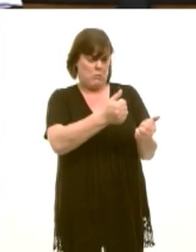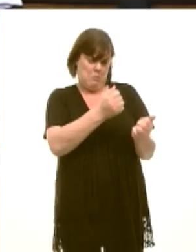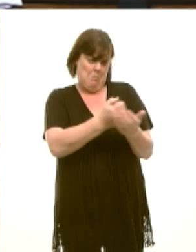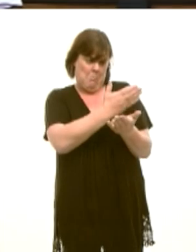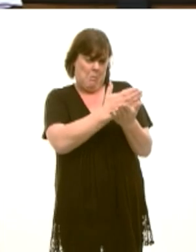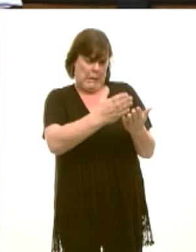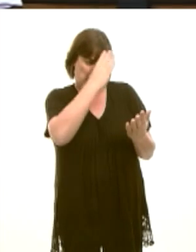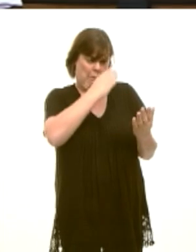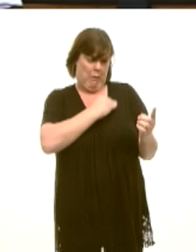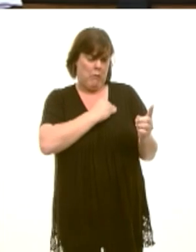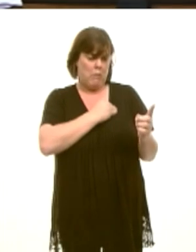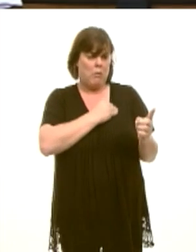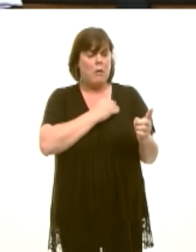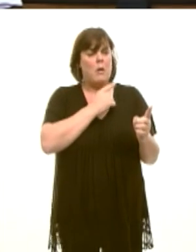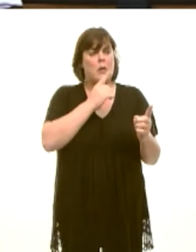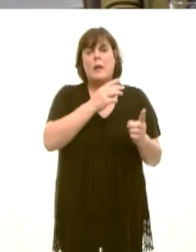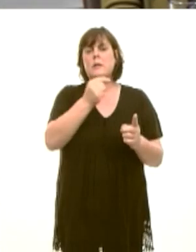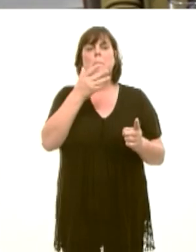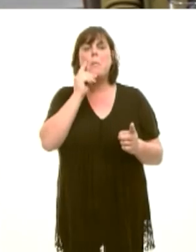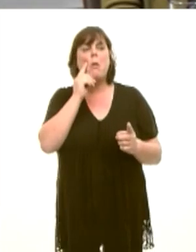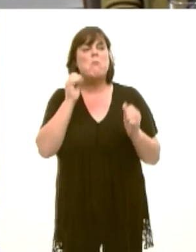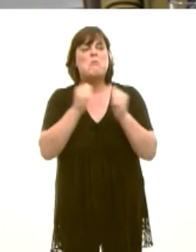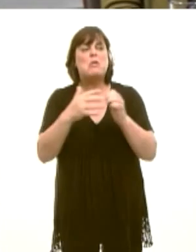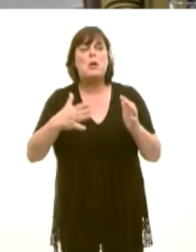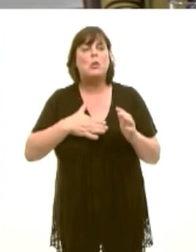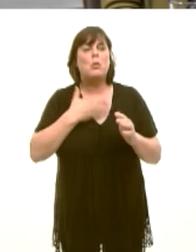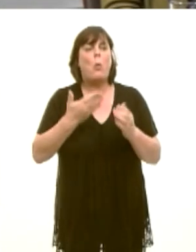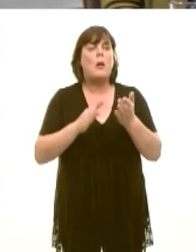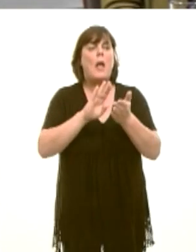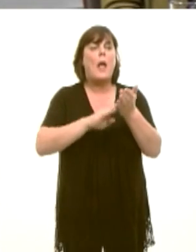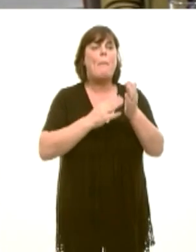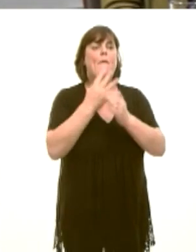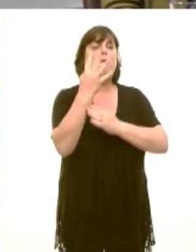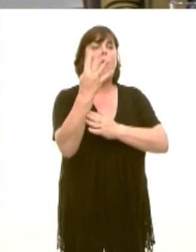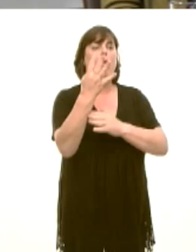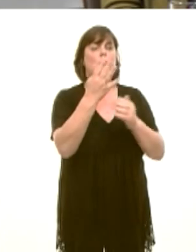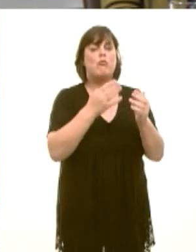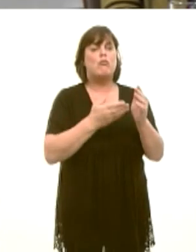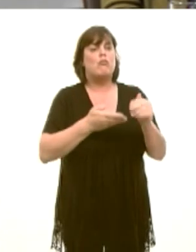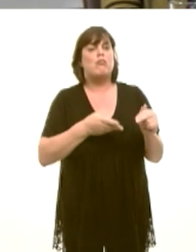some who take the view that the M4 relief road shouldnít be built at all and the traffic should just build forever and a day, and there are some who take the view that there should